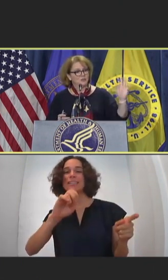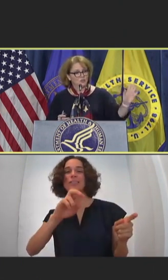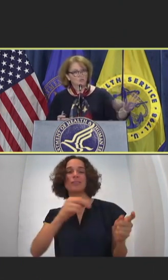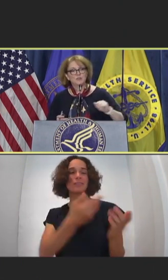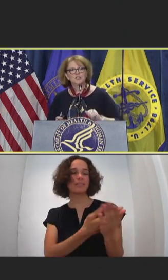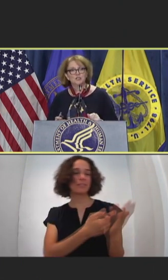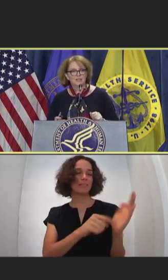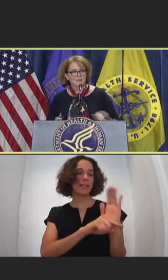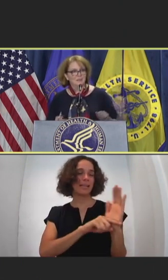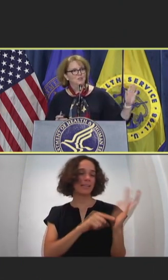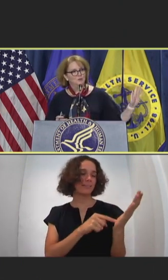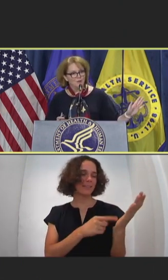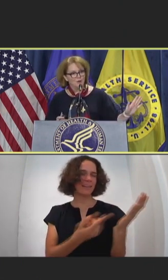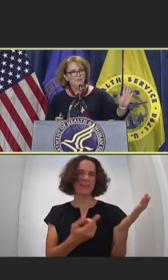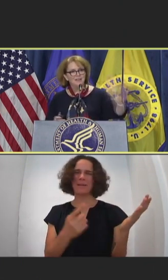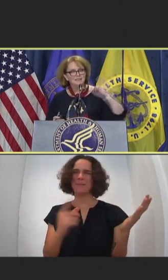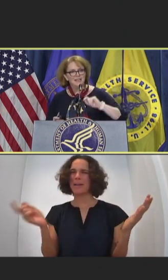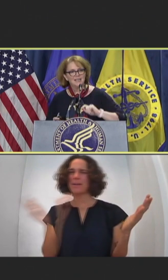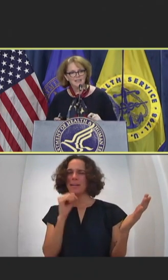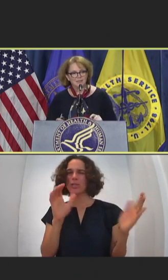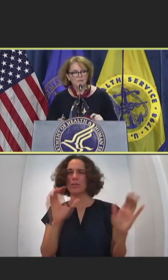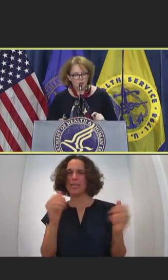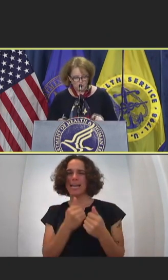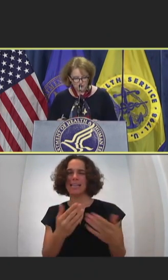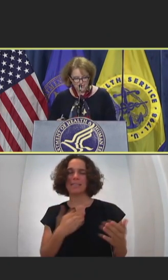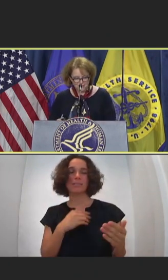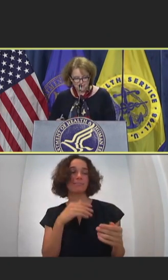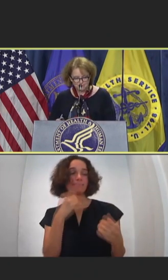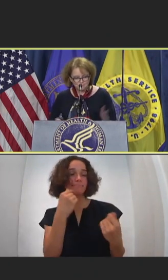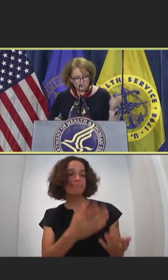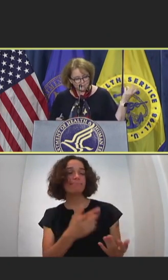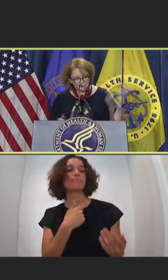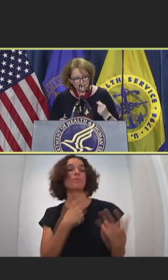just reassuring them that you know they were vaccinated, and therefore, they're protected.